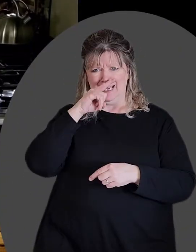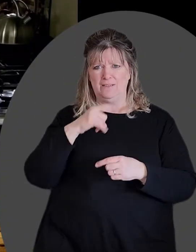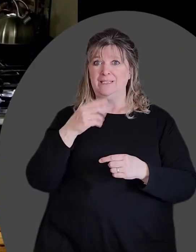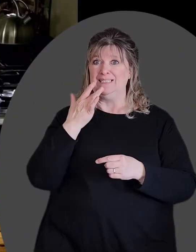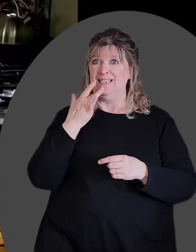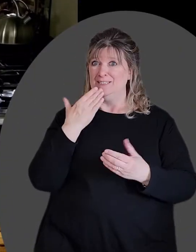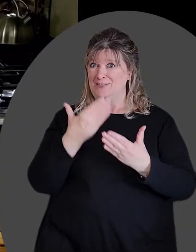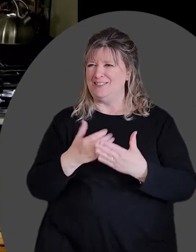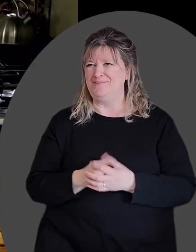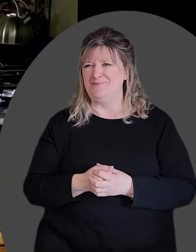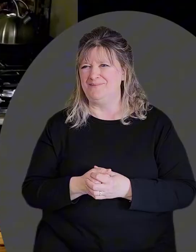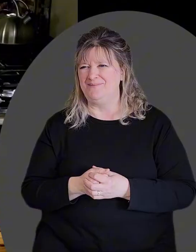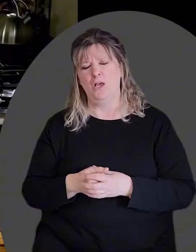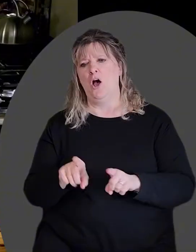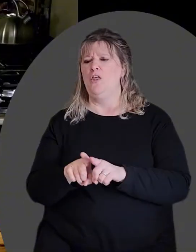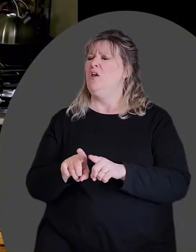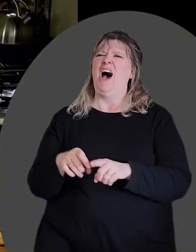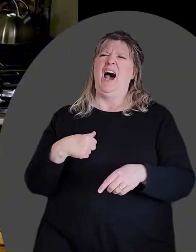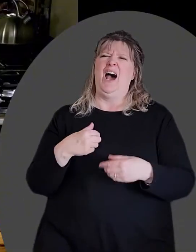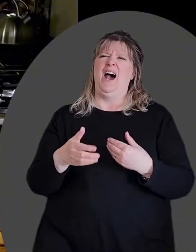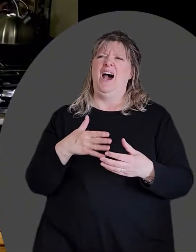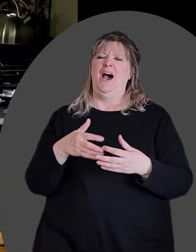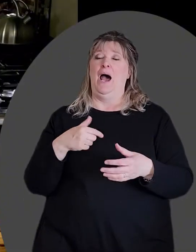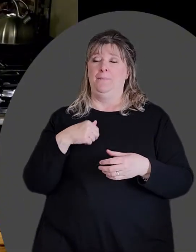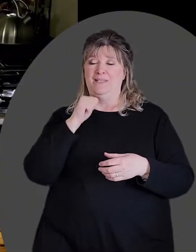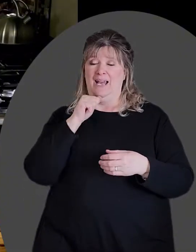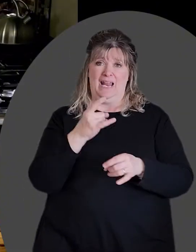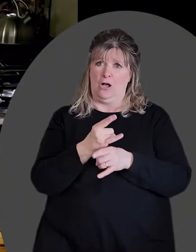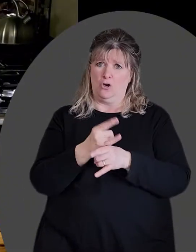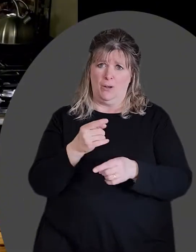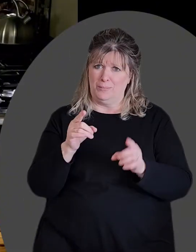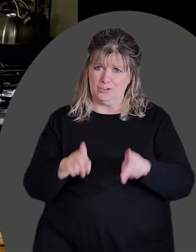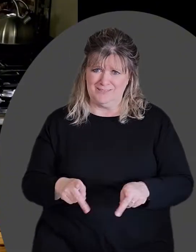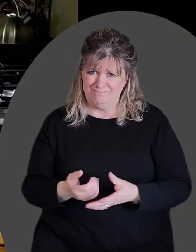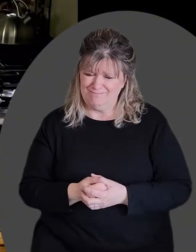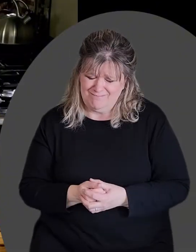although I'm not an alcohol person hmm but in goes the port wine